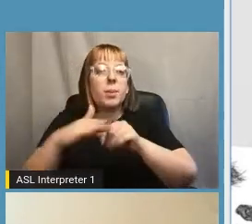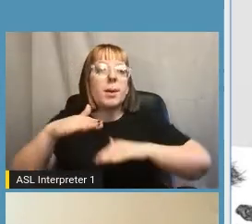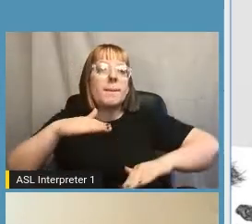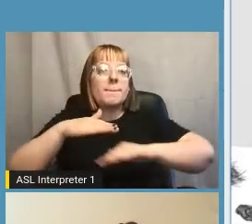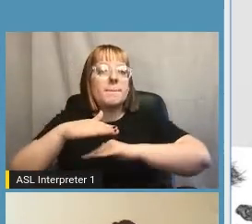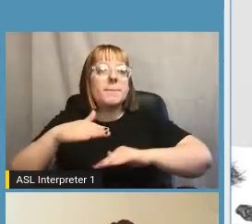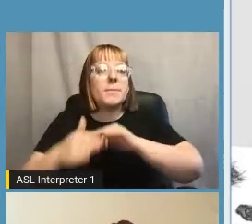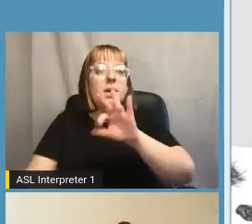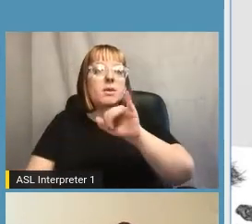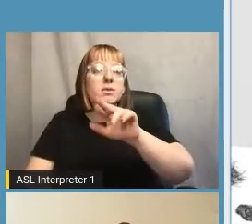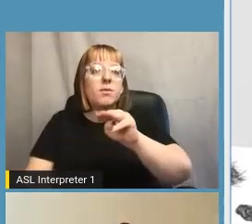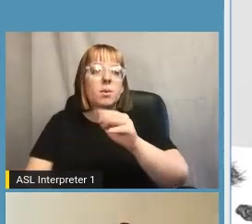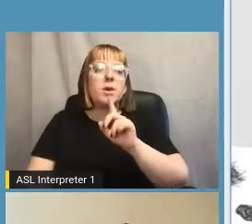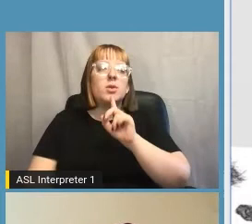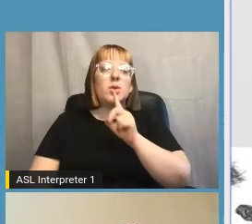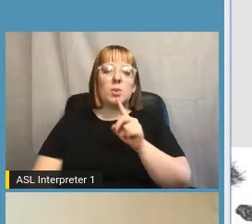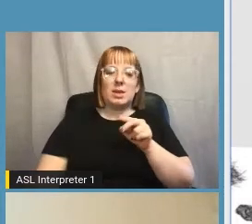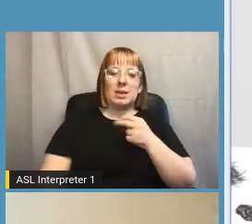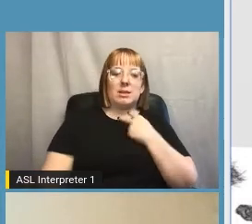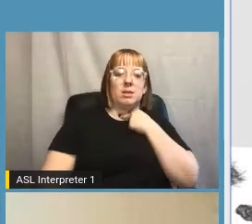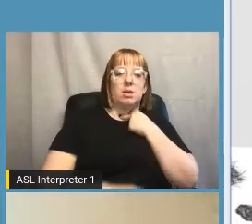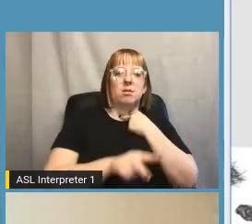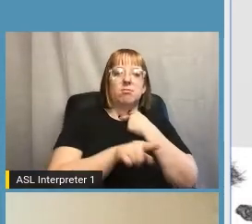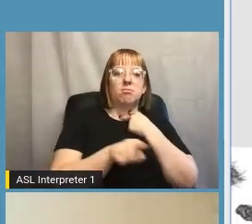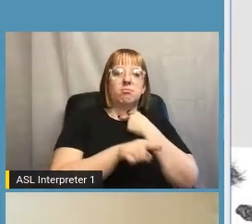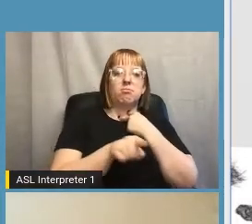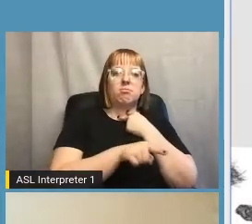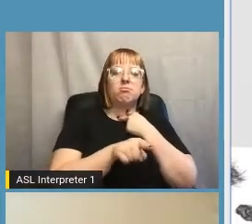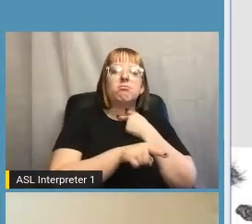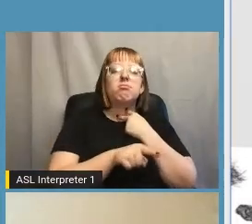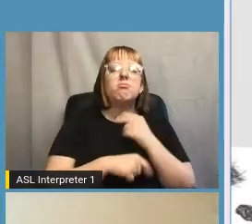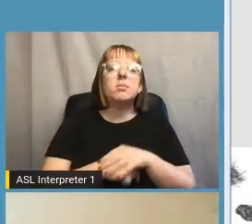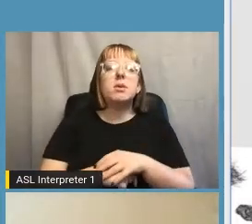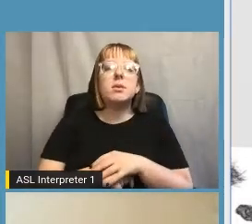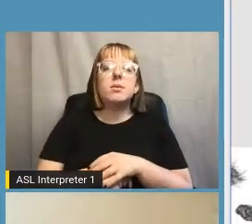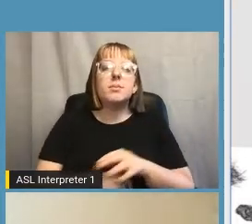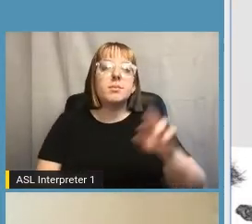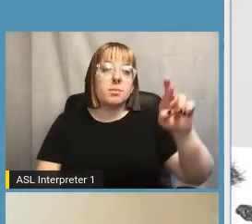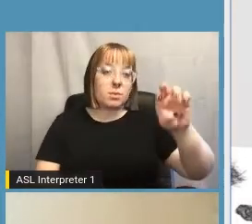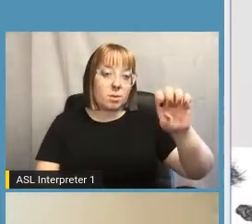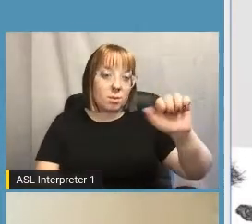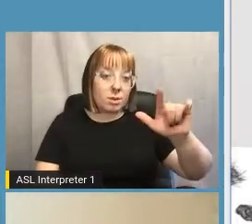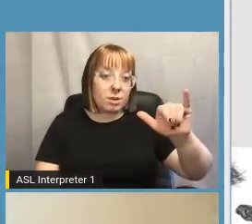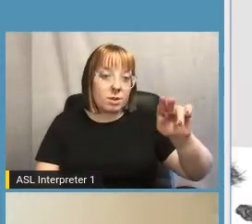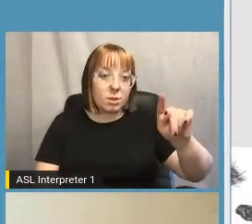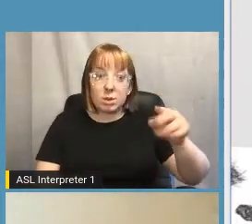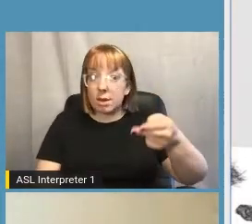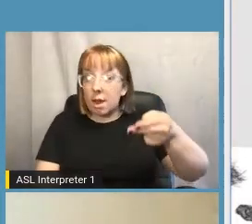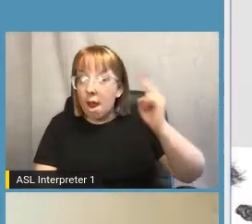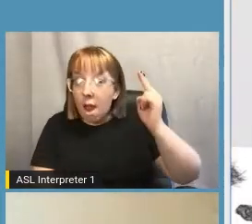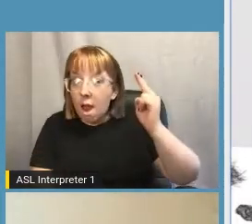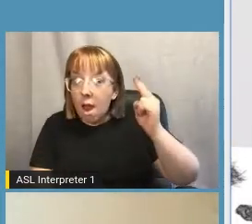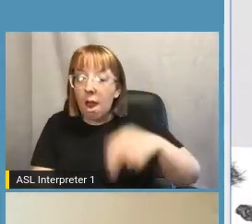restricted to that um and also resolution in terms of as a hi-res versus something that you would